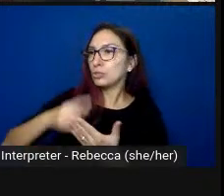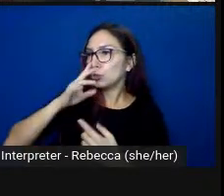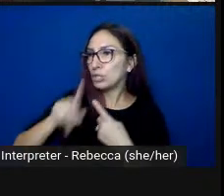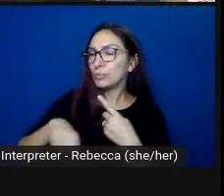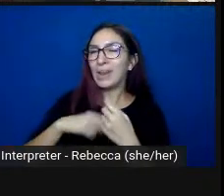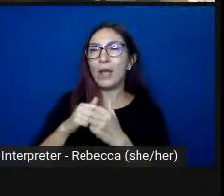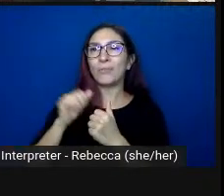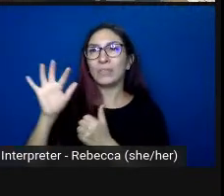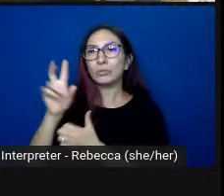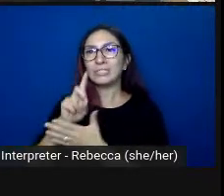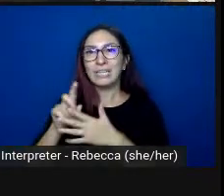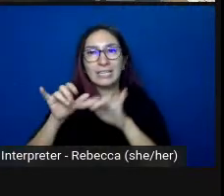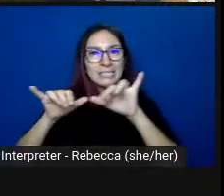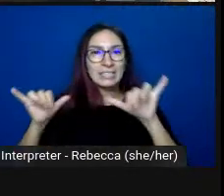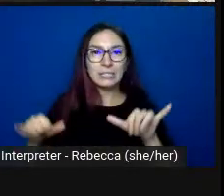contrast provide keep having clients in their brand design